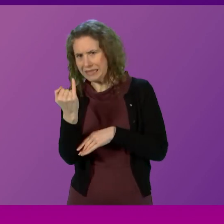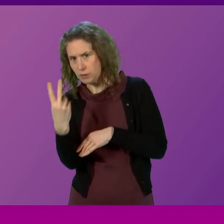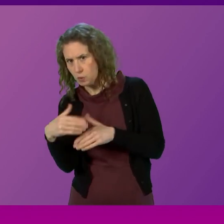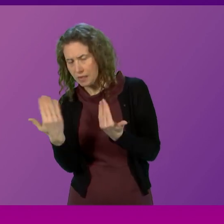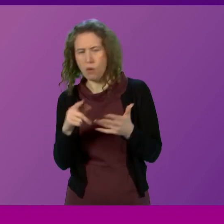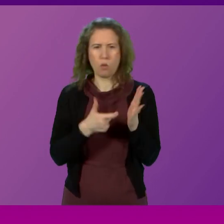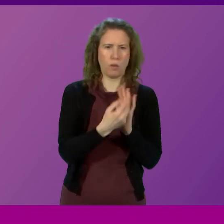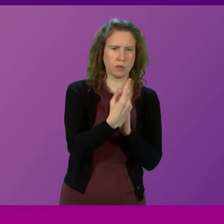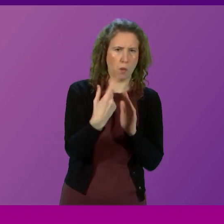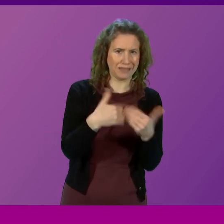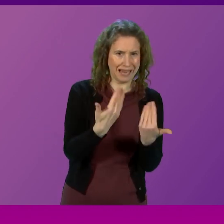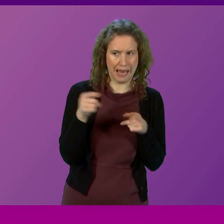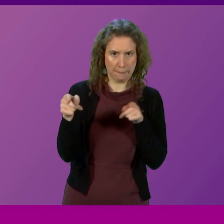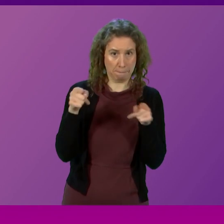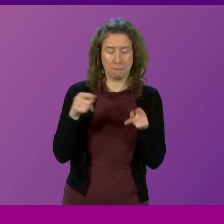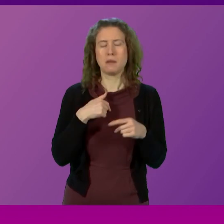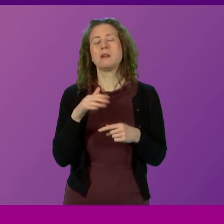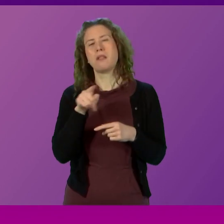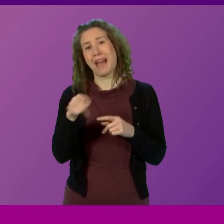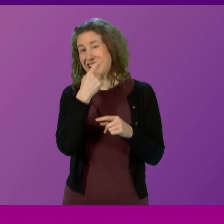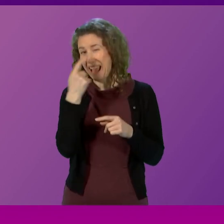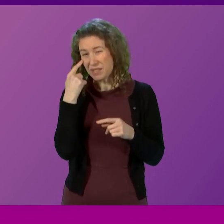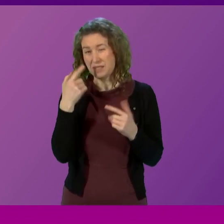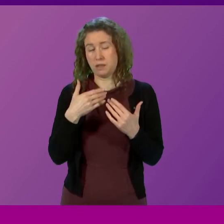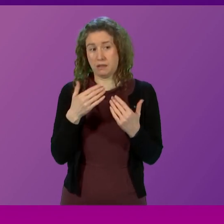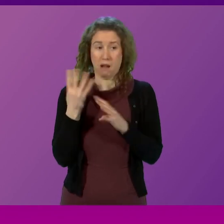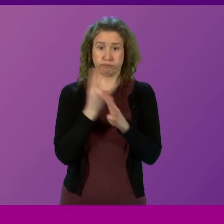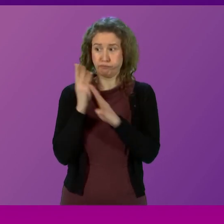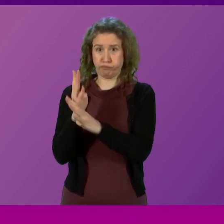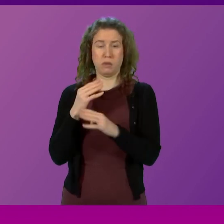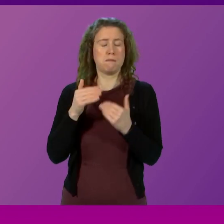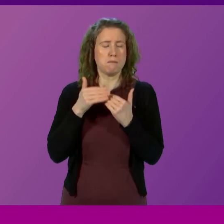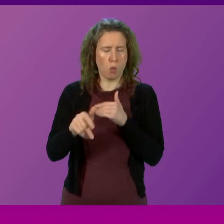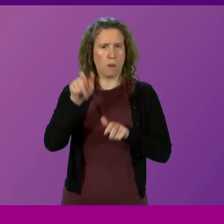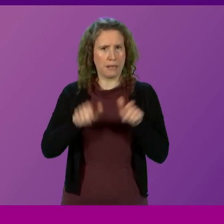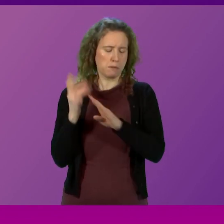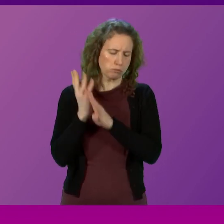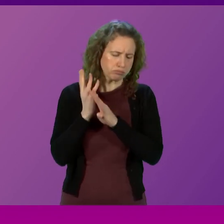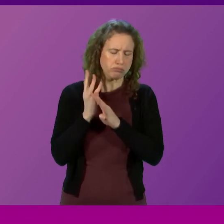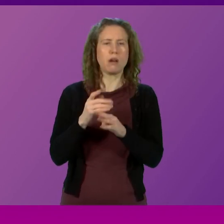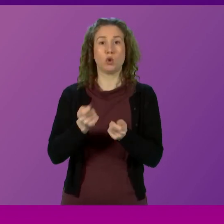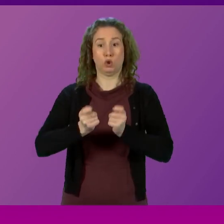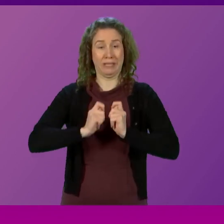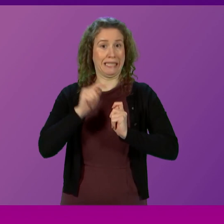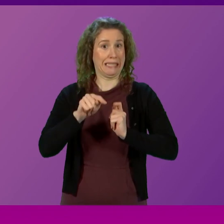That is evidence of the fact that more patients are going through and being treated on those pathways. That is important,